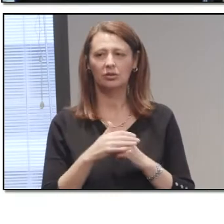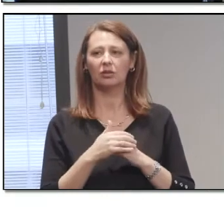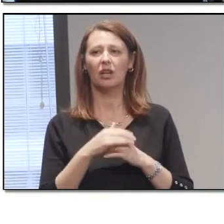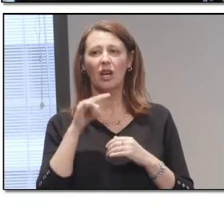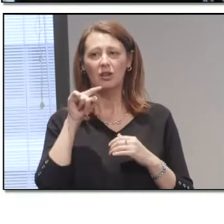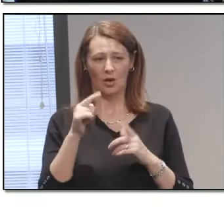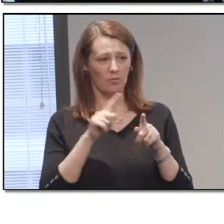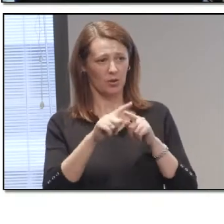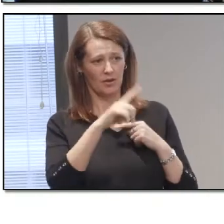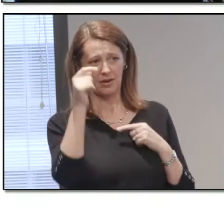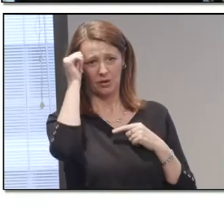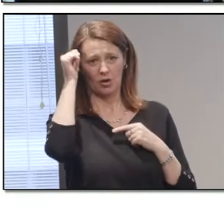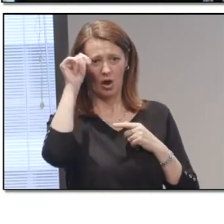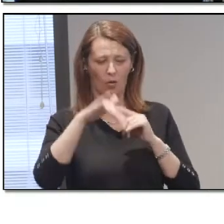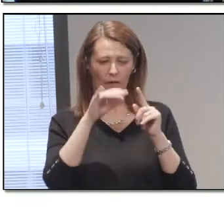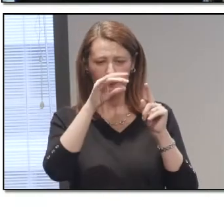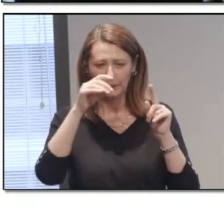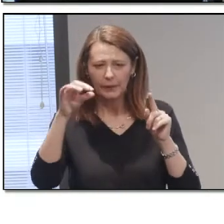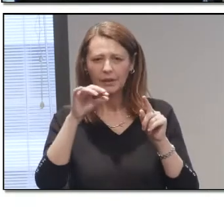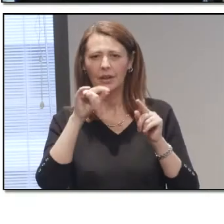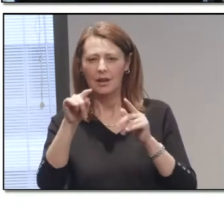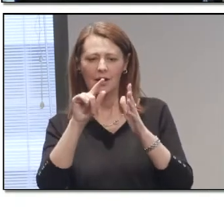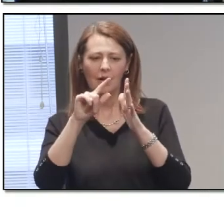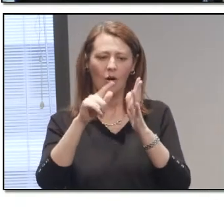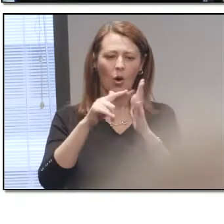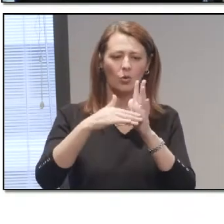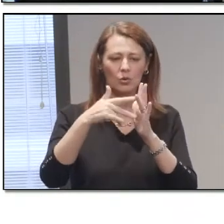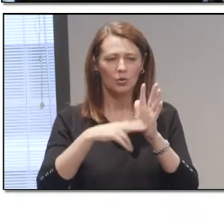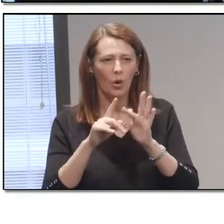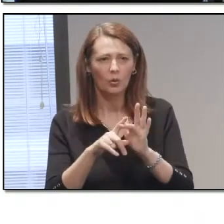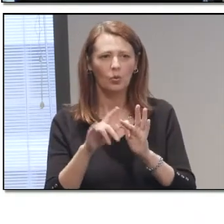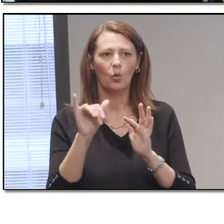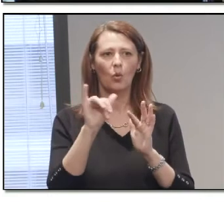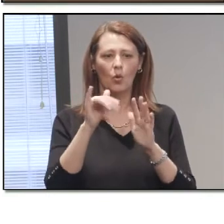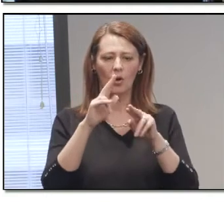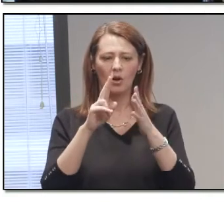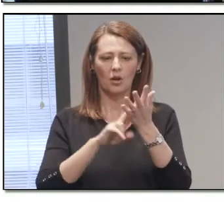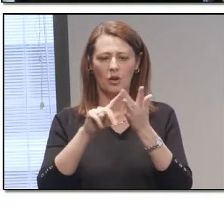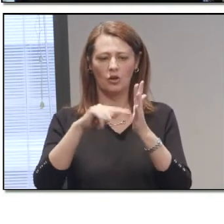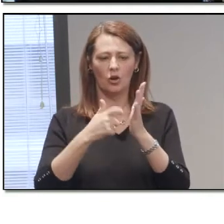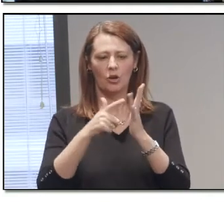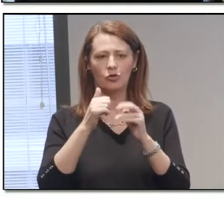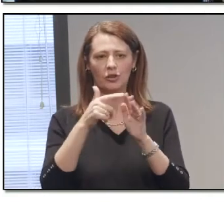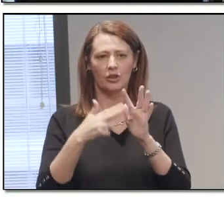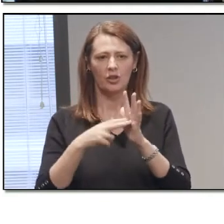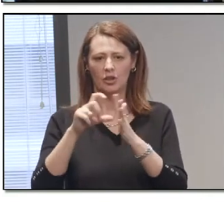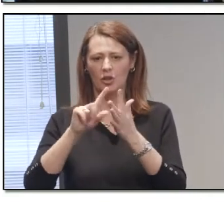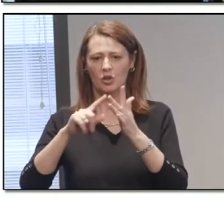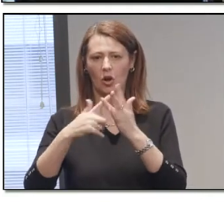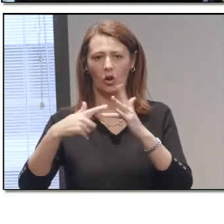of us know about particulates or ozone nitrogen dioxide etc because they're emitted from numerous